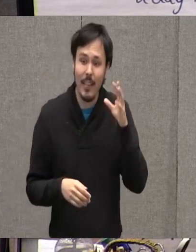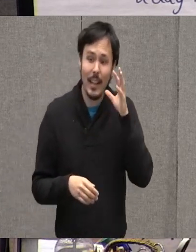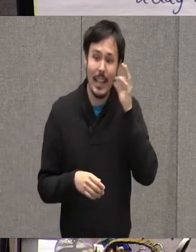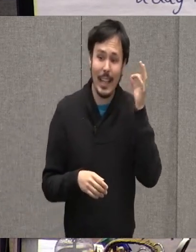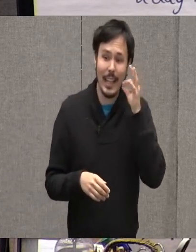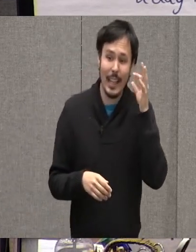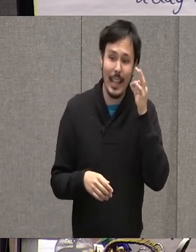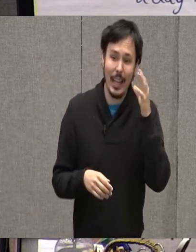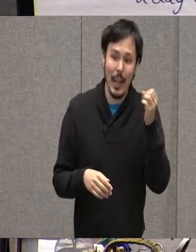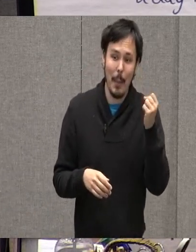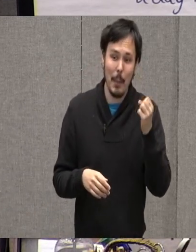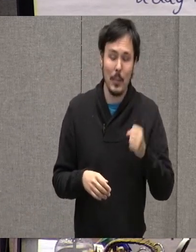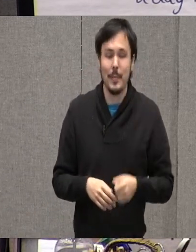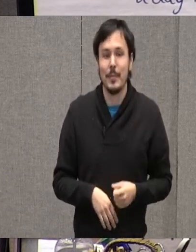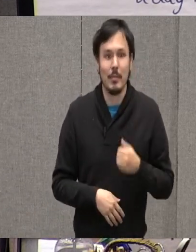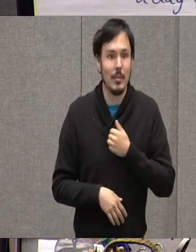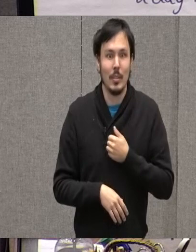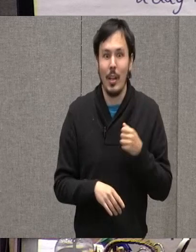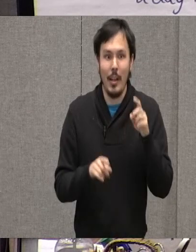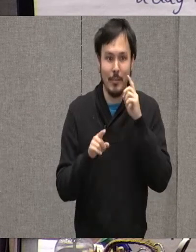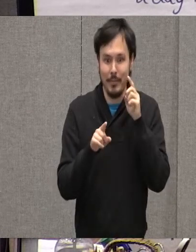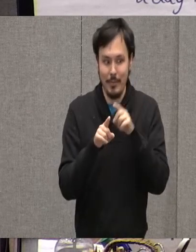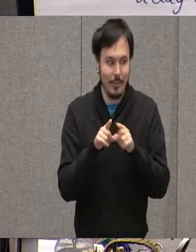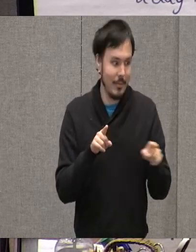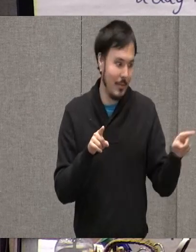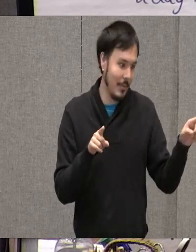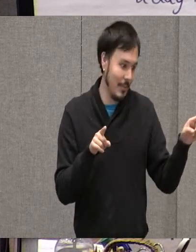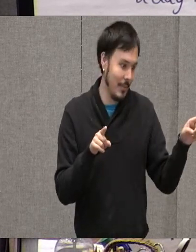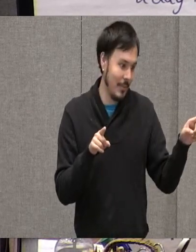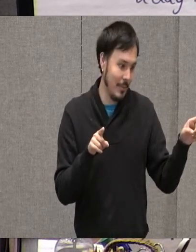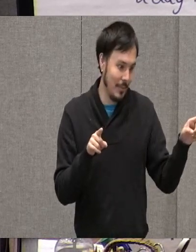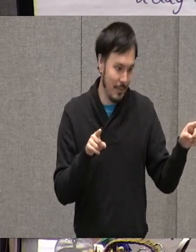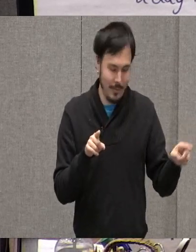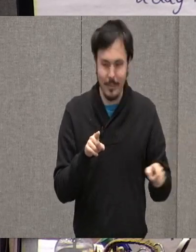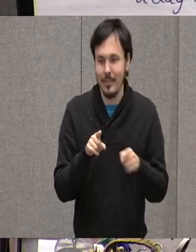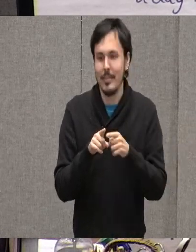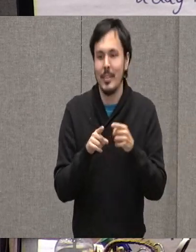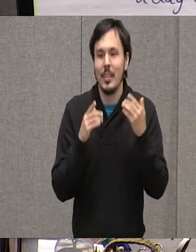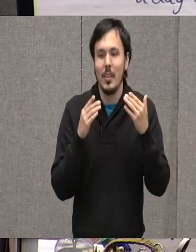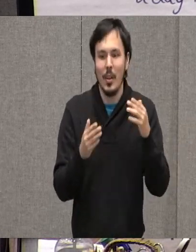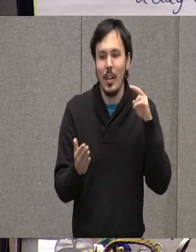All right, sorry I squirreled but let's go ahead and let's look at what is